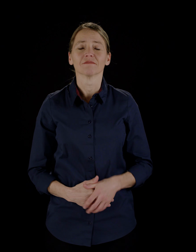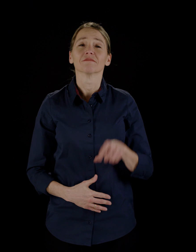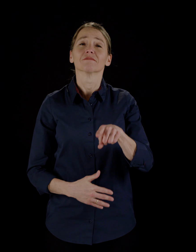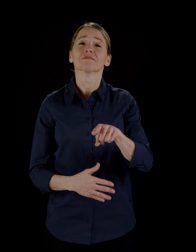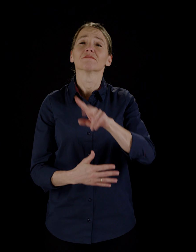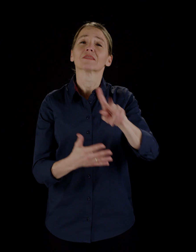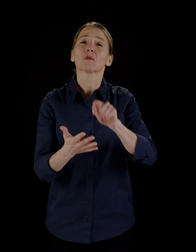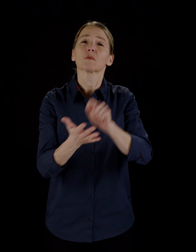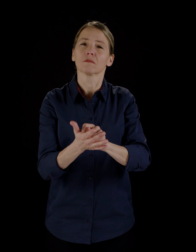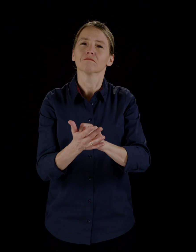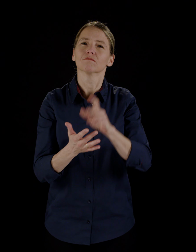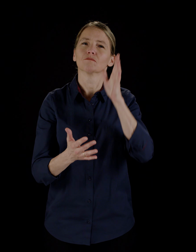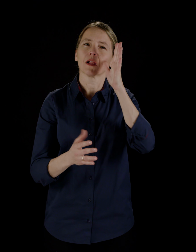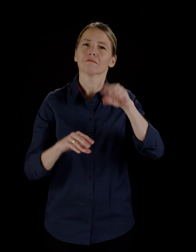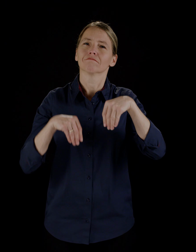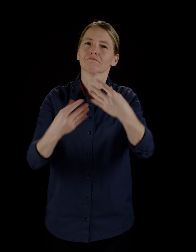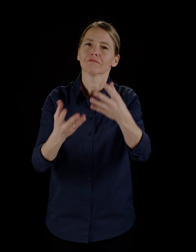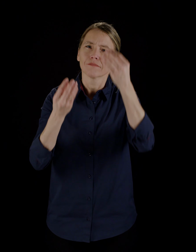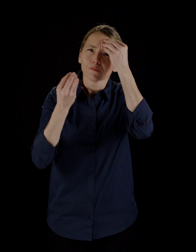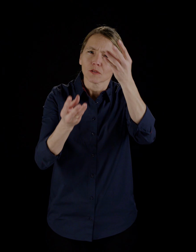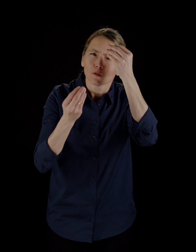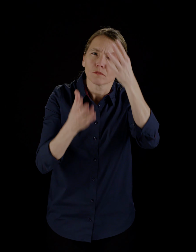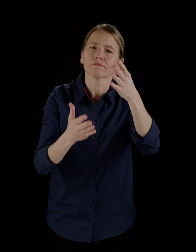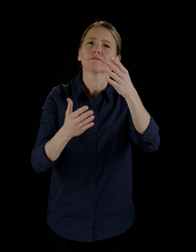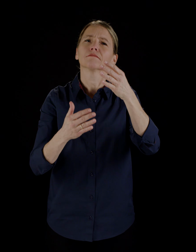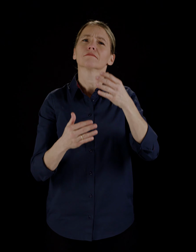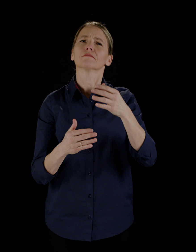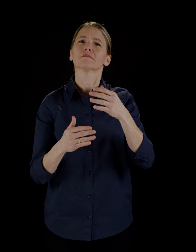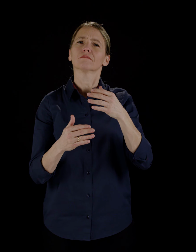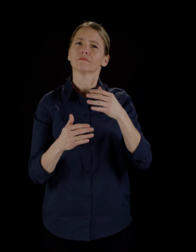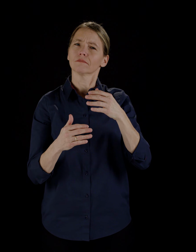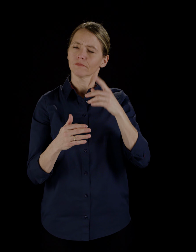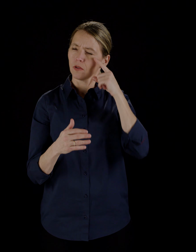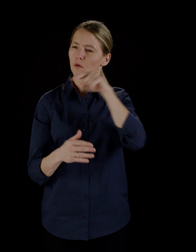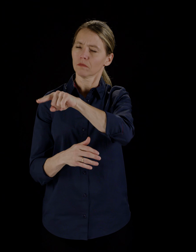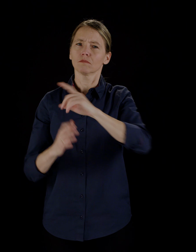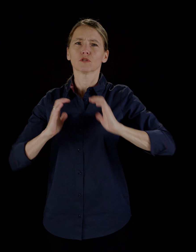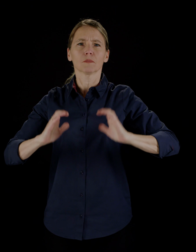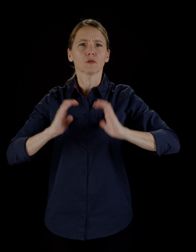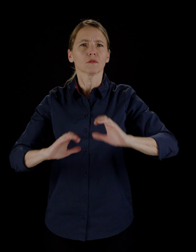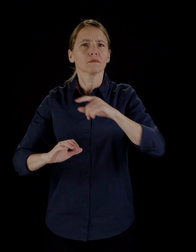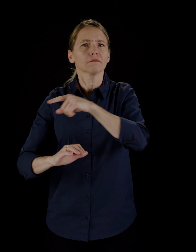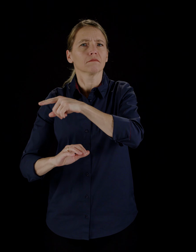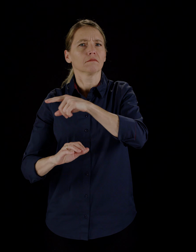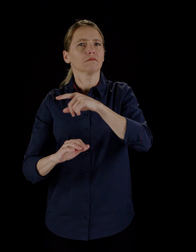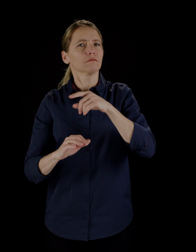This video will provide information on steps customers can take to understand and better